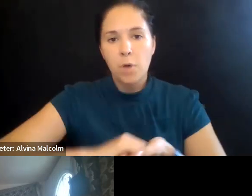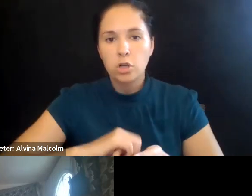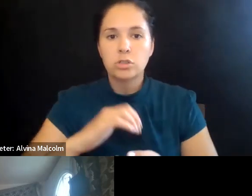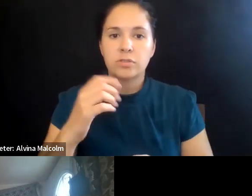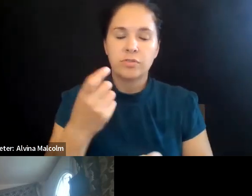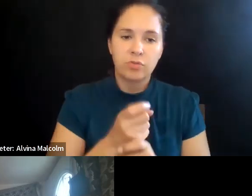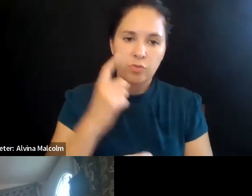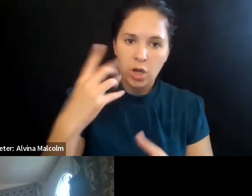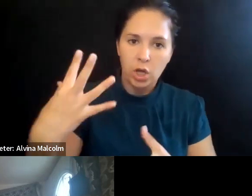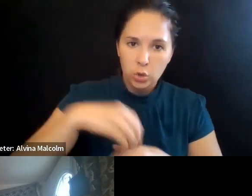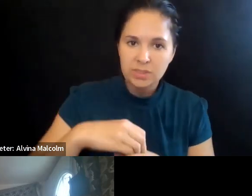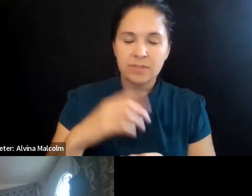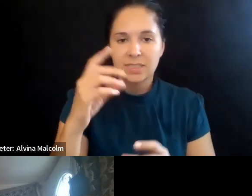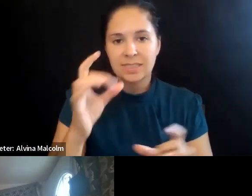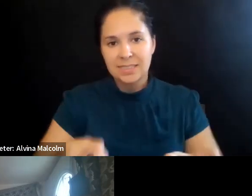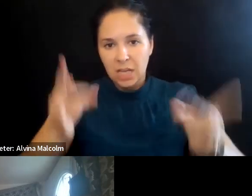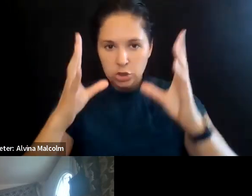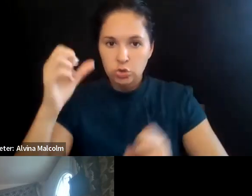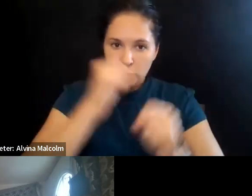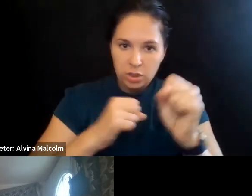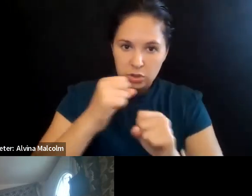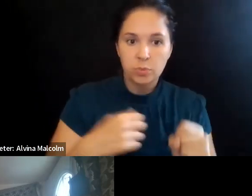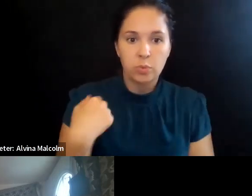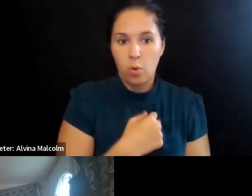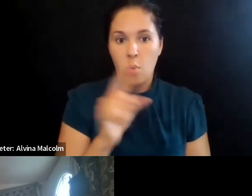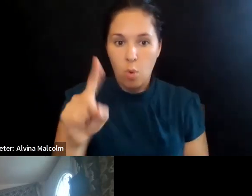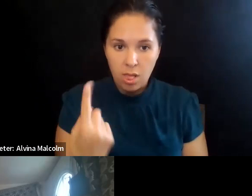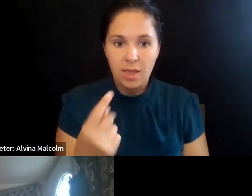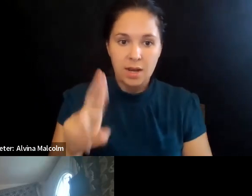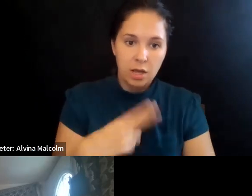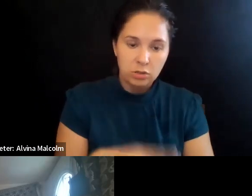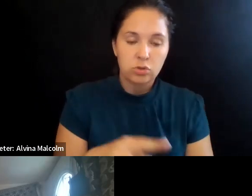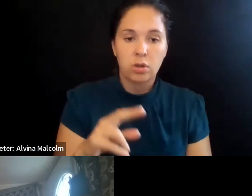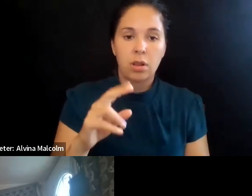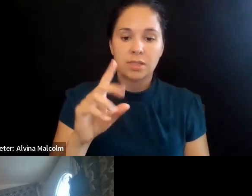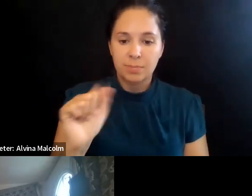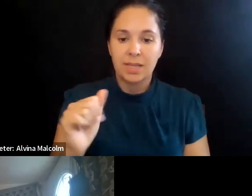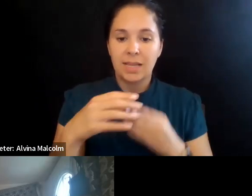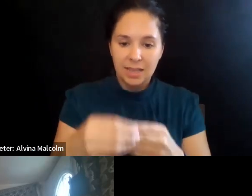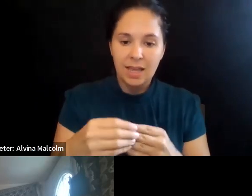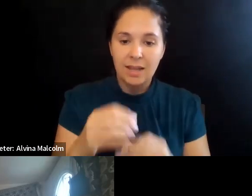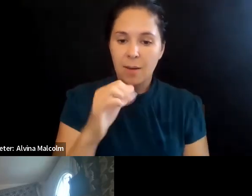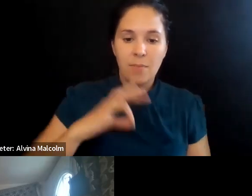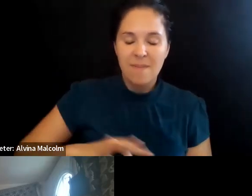CILs need support. Beth has been talking about a lot of the work that she's able to do and we compensate and collaborate from the department of